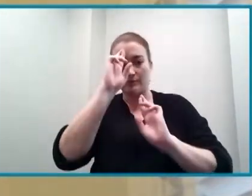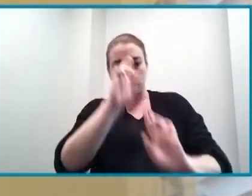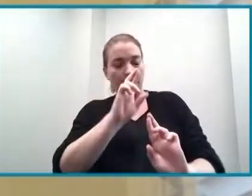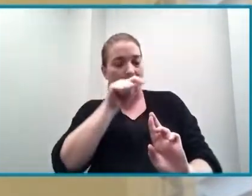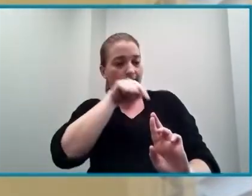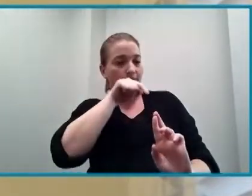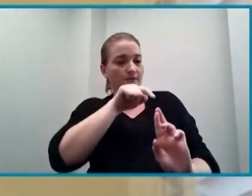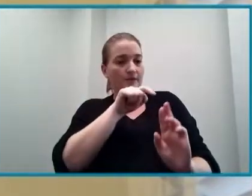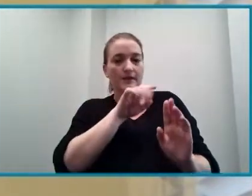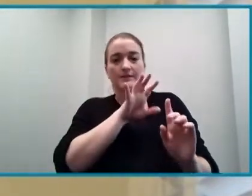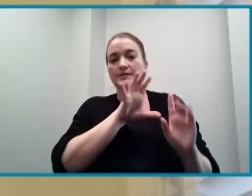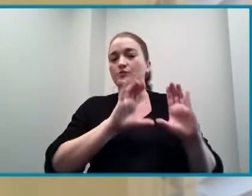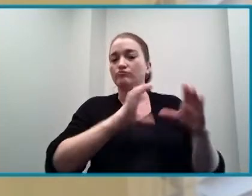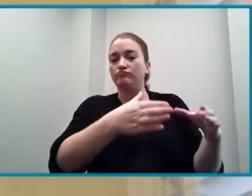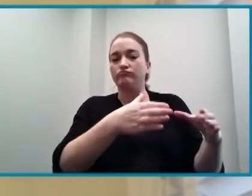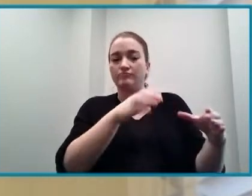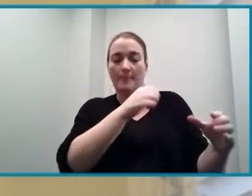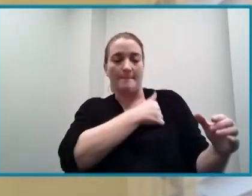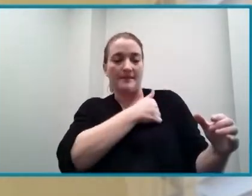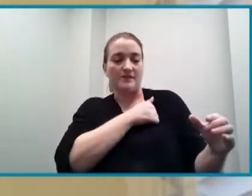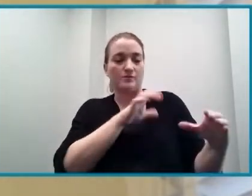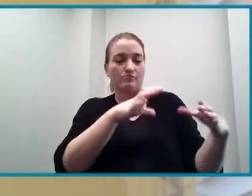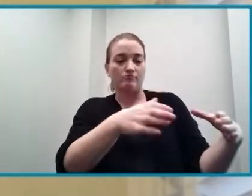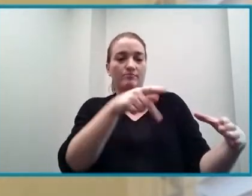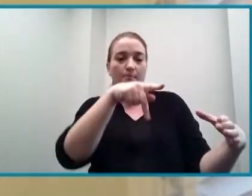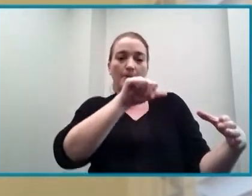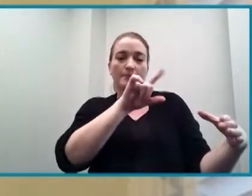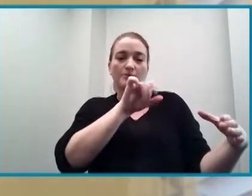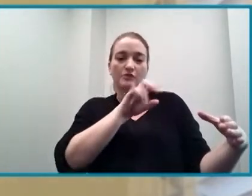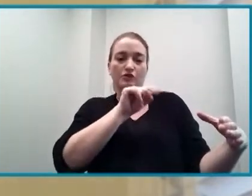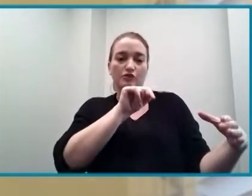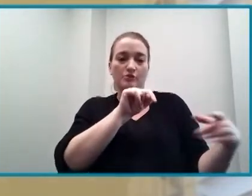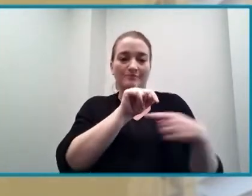which I know we'll hear about some more from our great panelists in a few